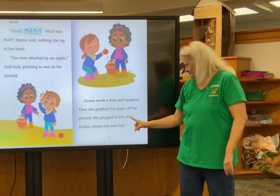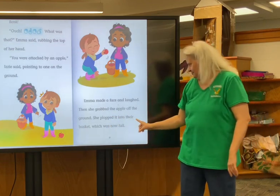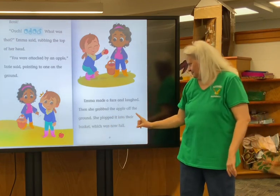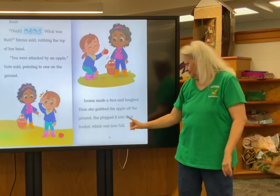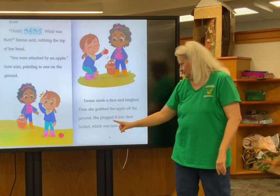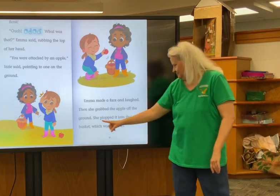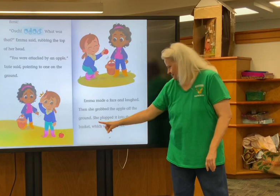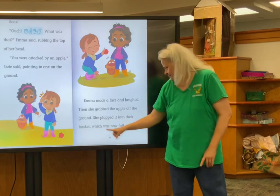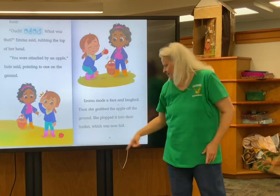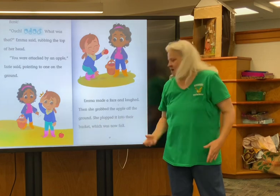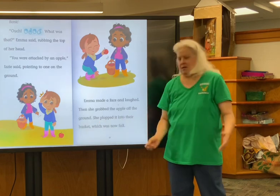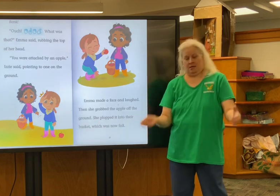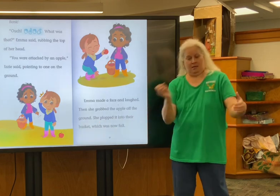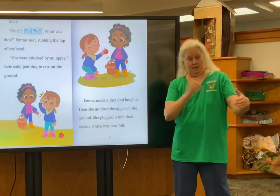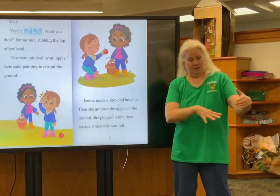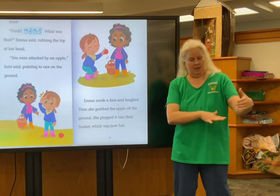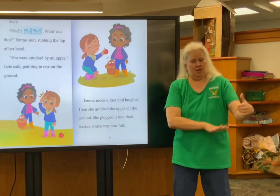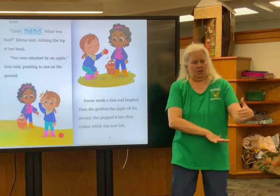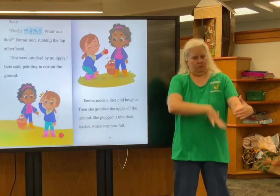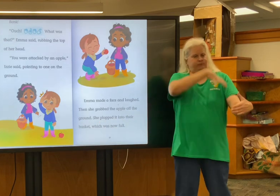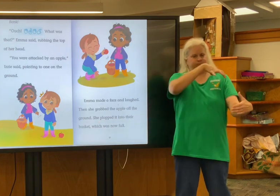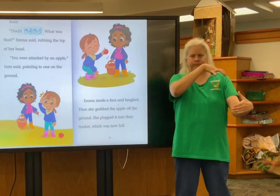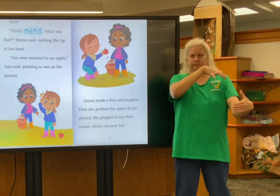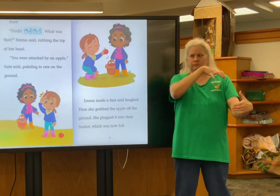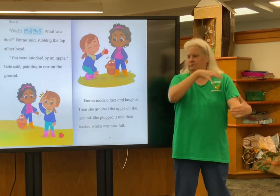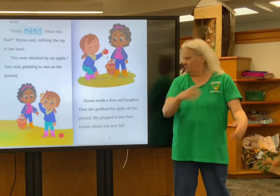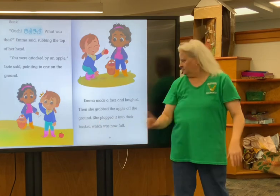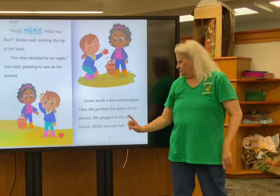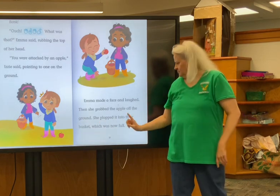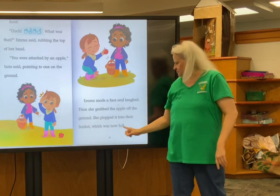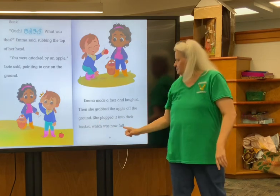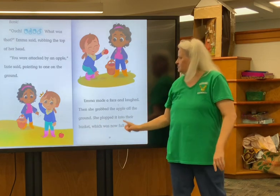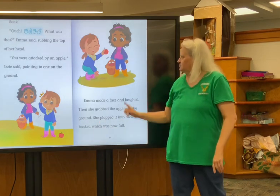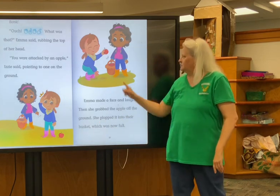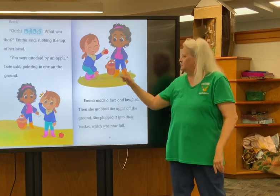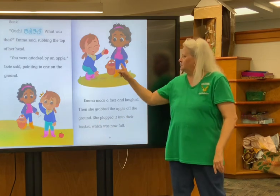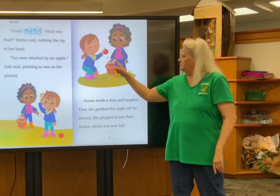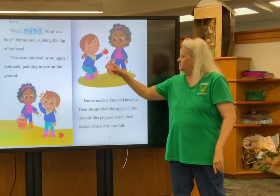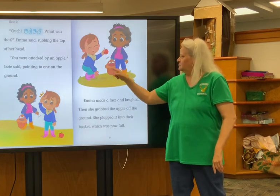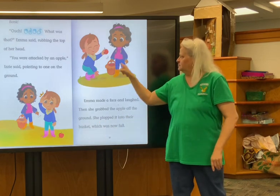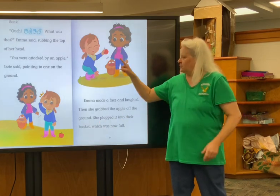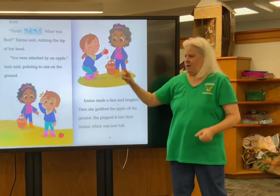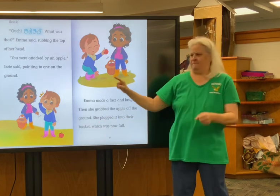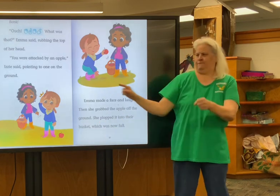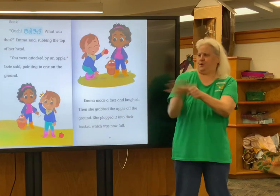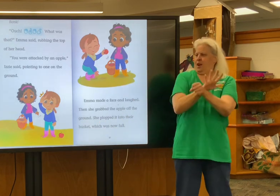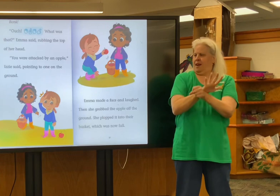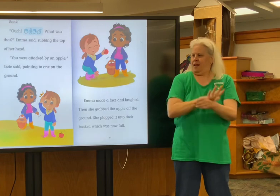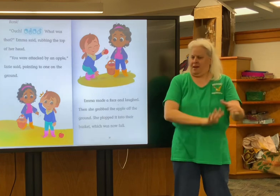Emma made a face and laughed. Then she grabbed the apple off the ground.